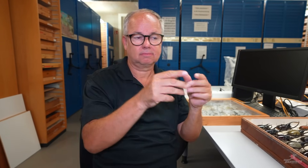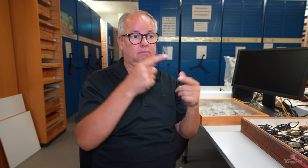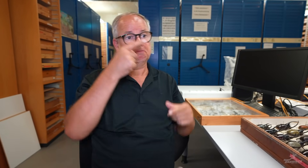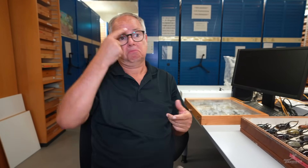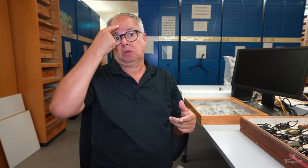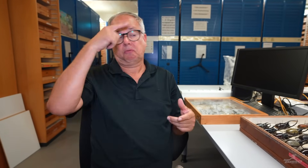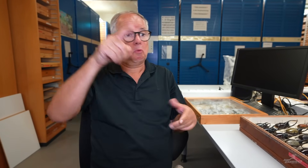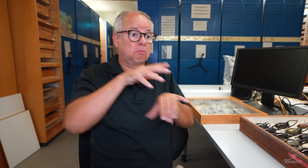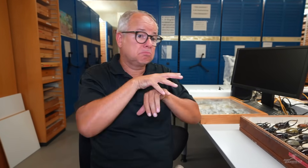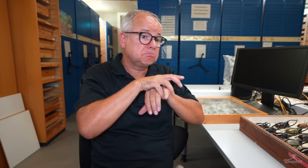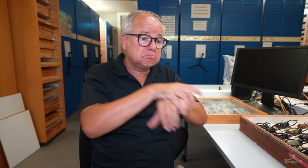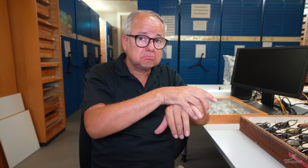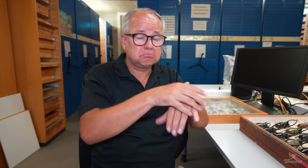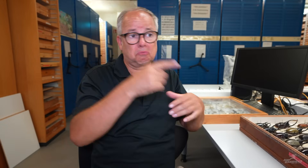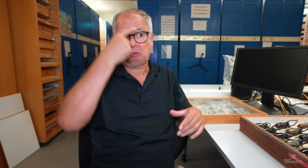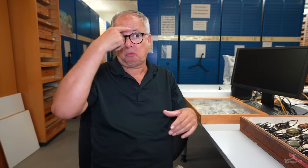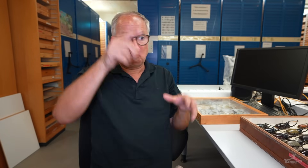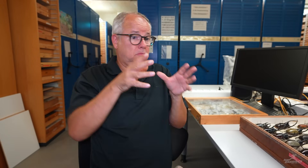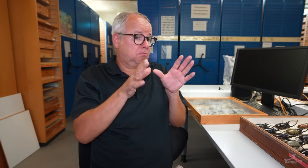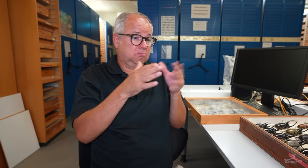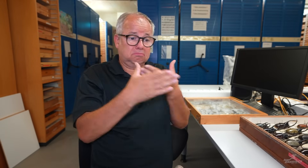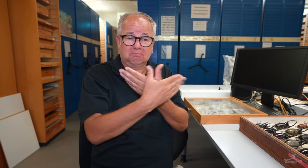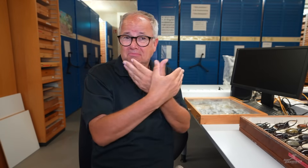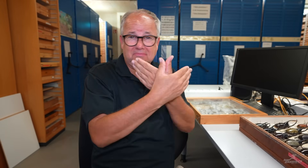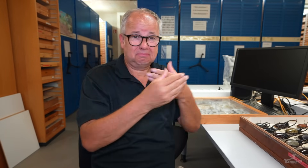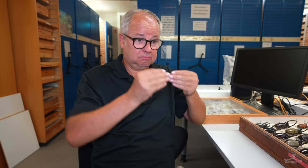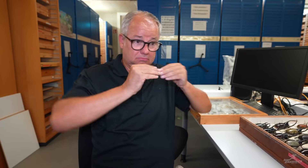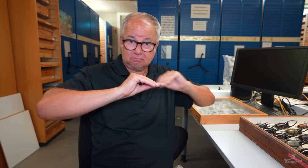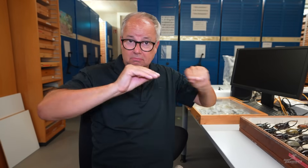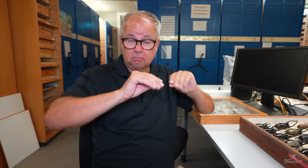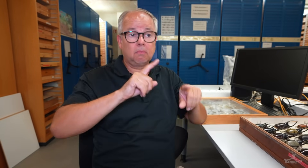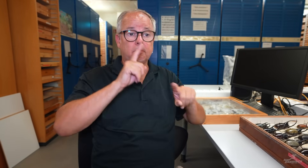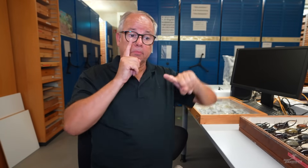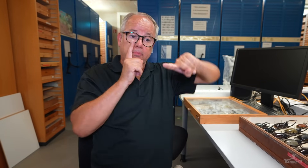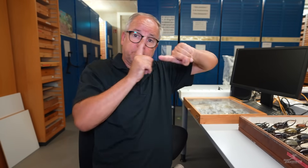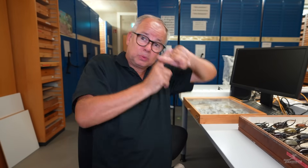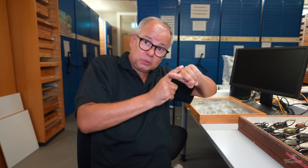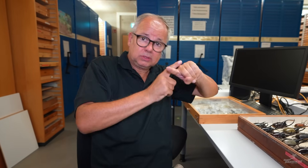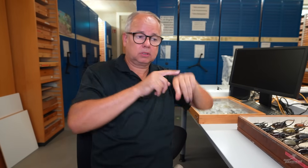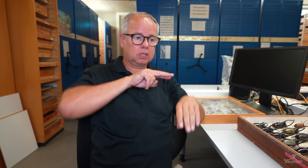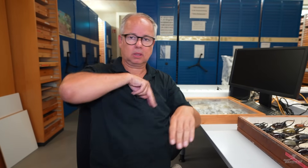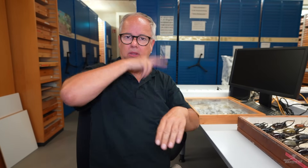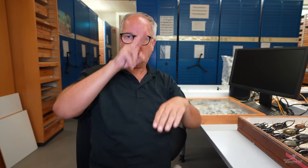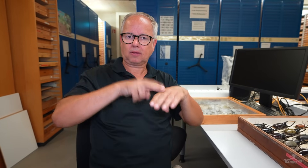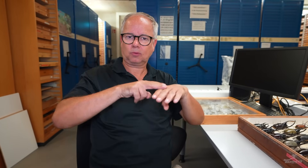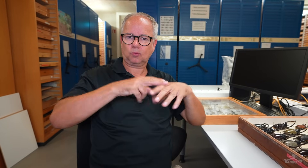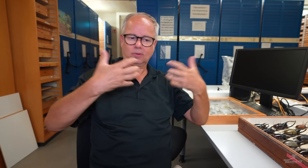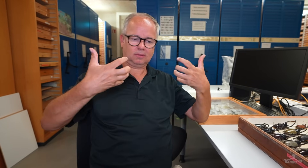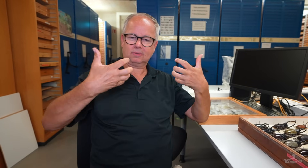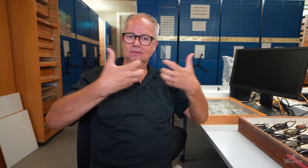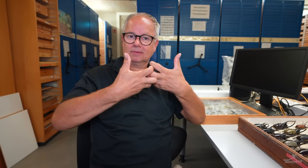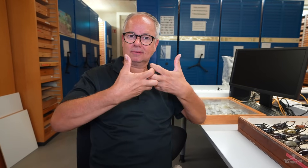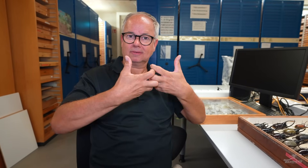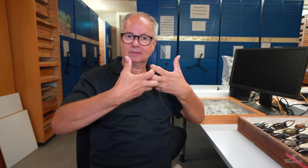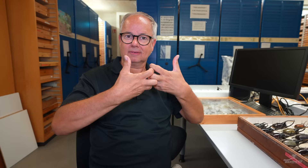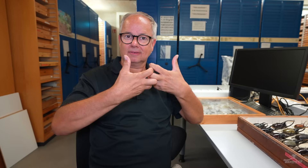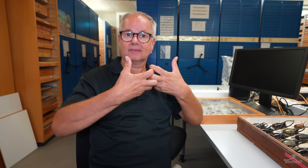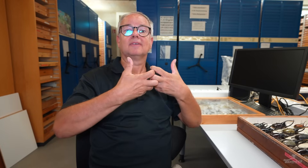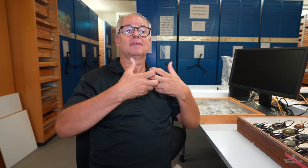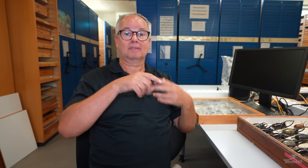spiders, butterflies, what have you. Nature education goes hand in hand with this.